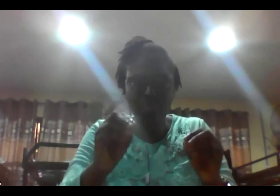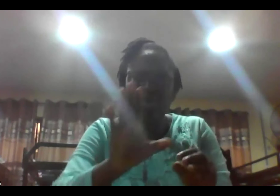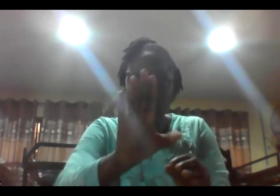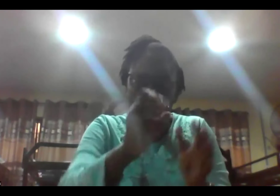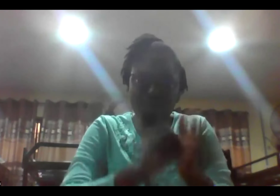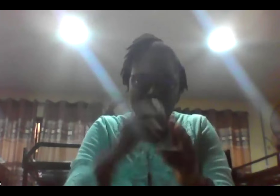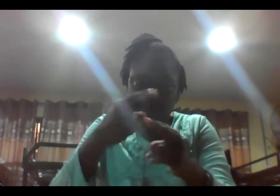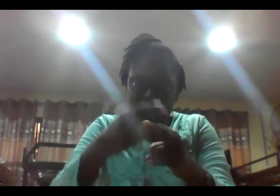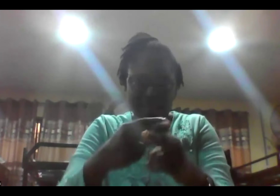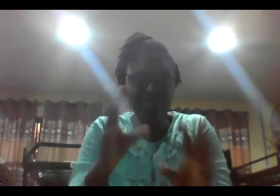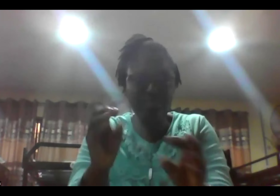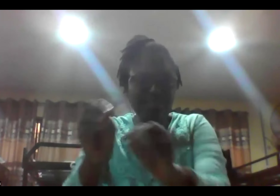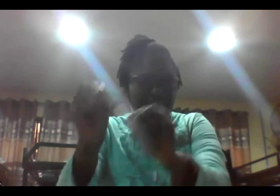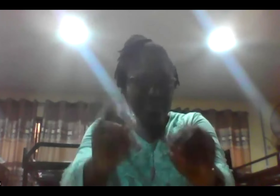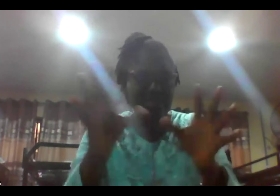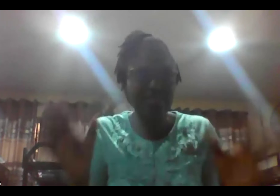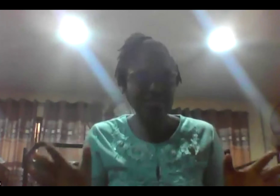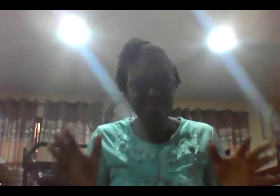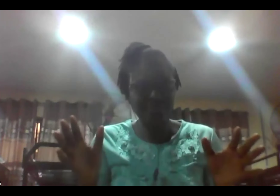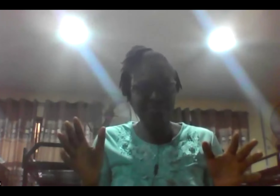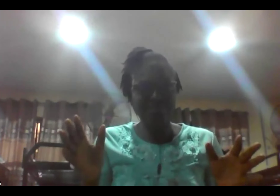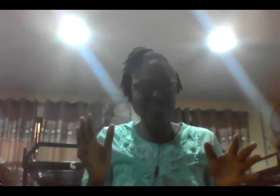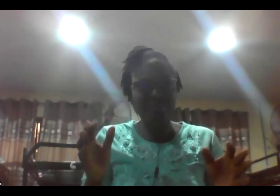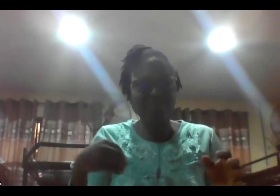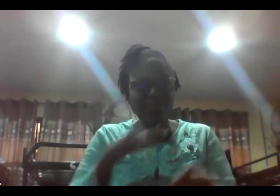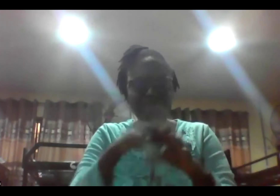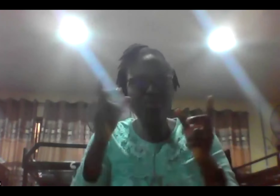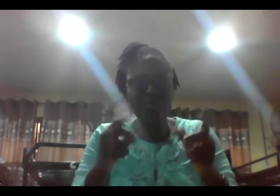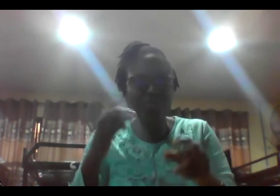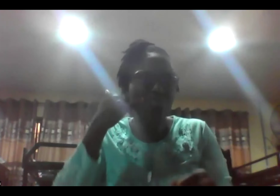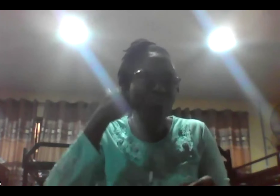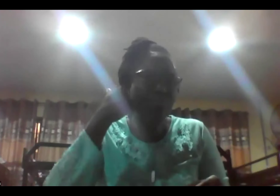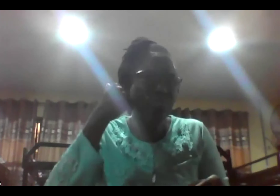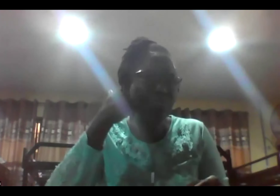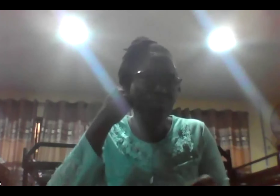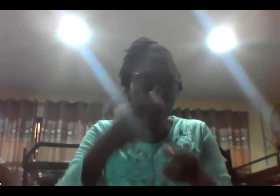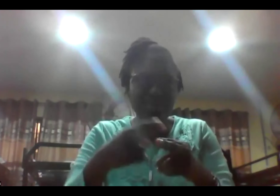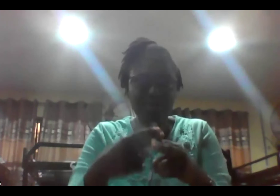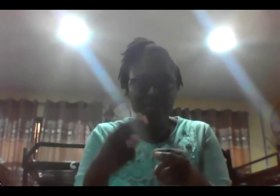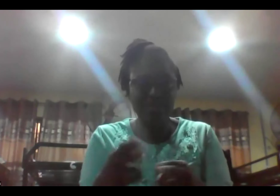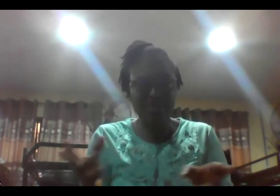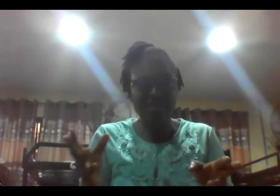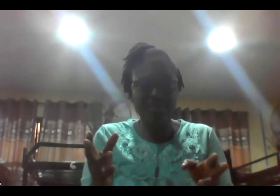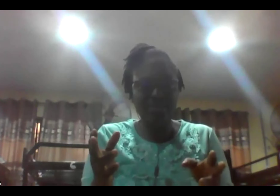You see a 3 icon that will show you now what when you click on that 3 icon, you see rename.